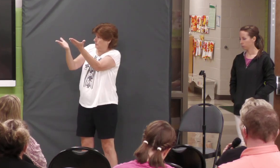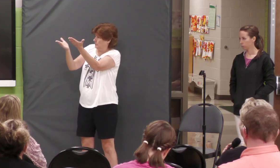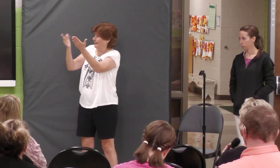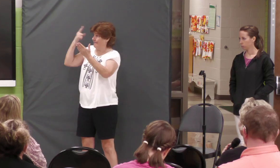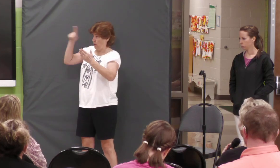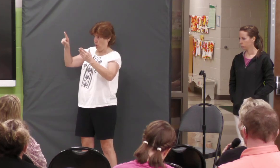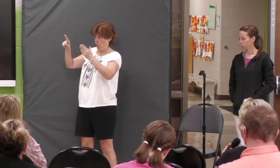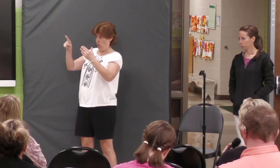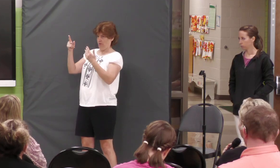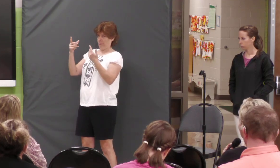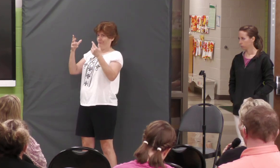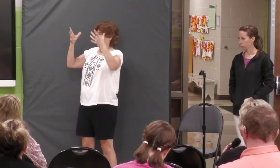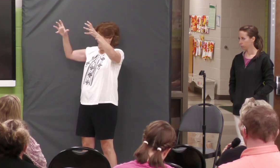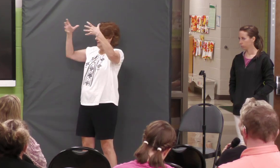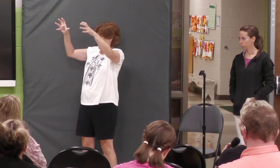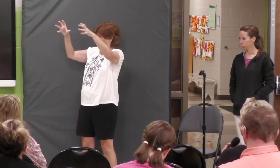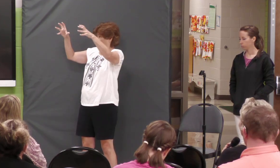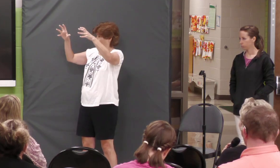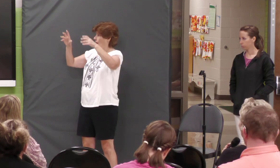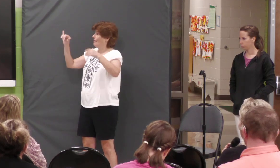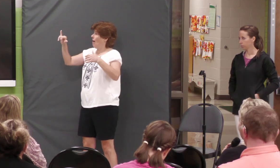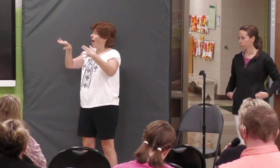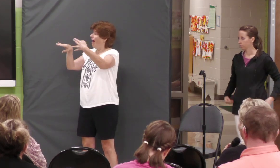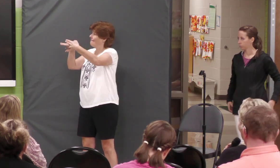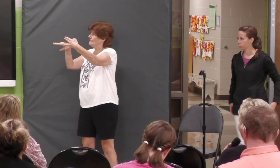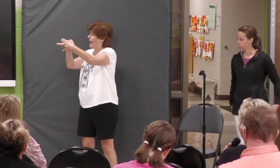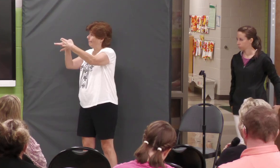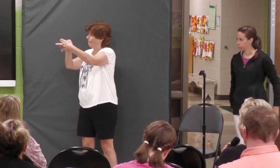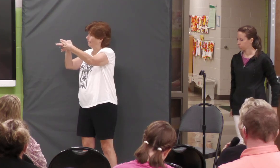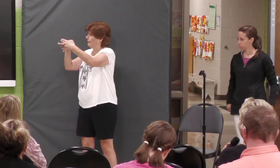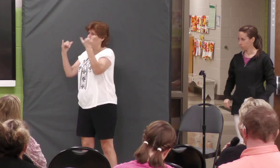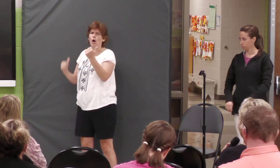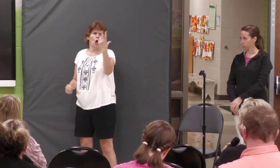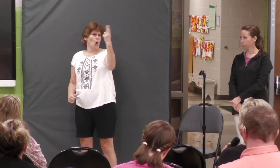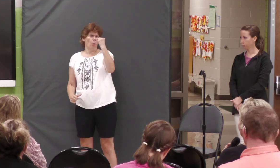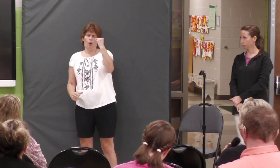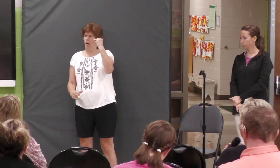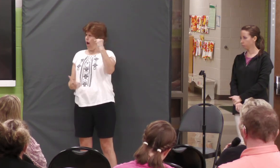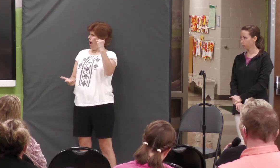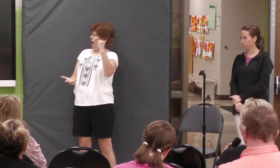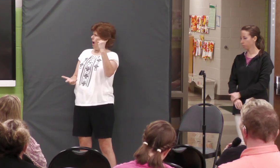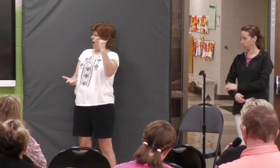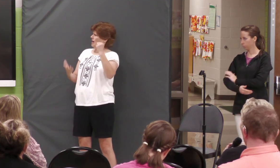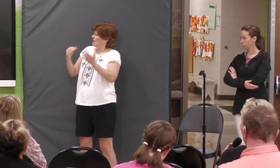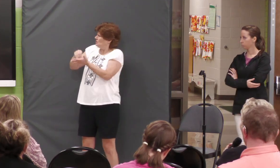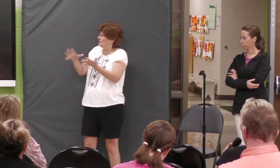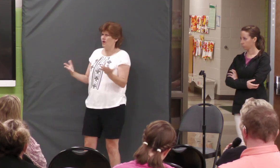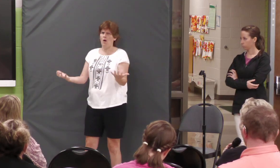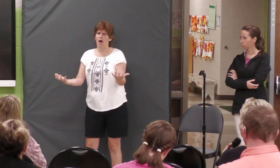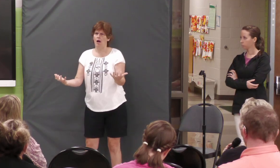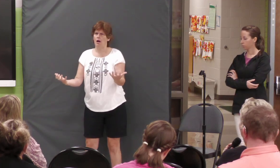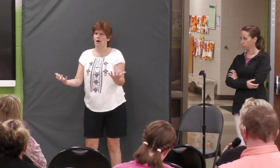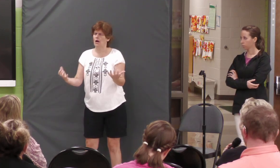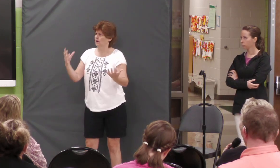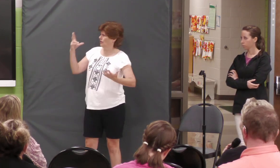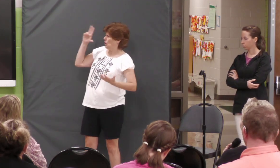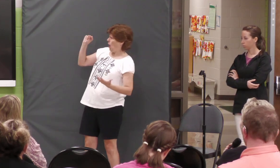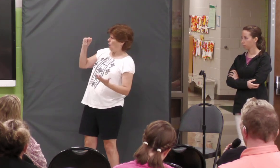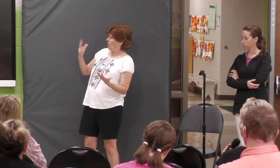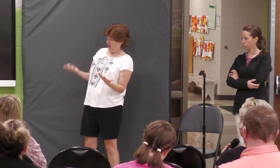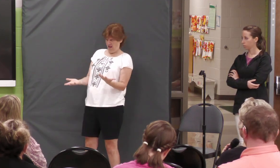minute fundraising for basketball and during the break somebody tell me no and I was like